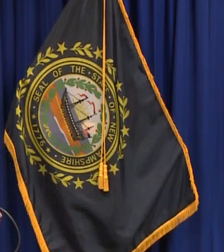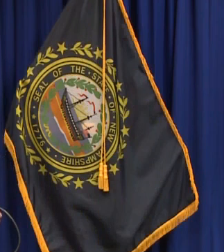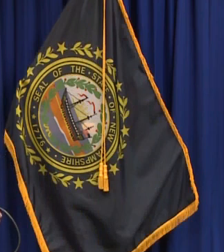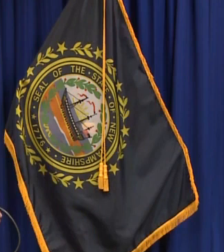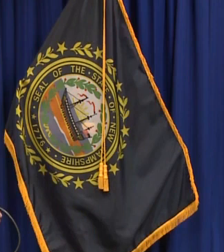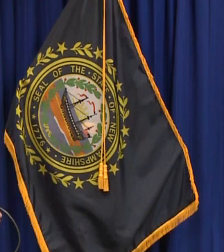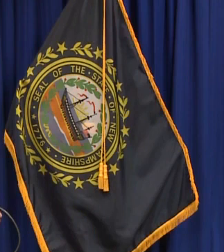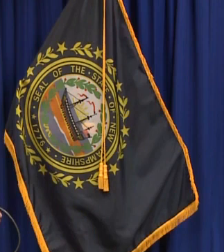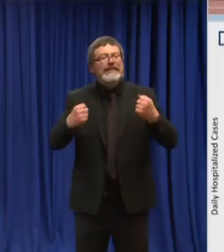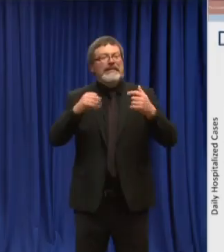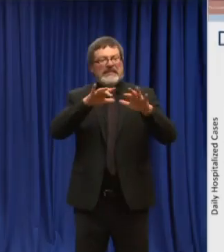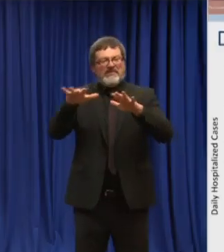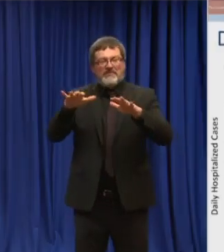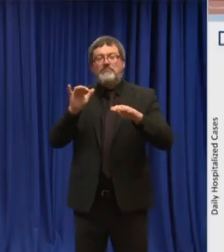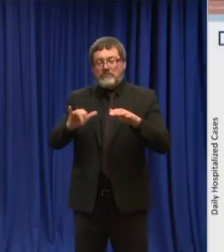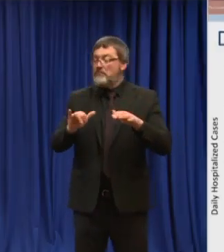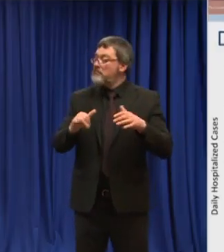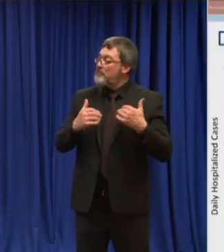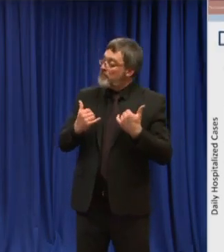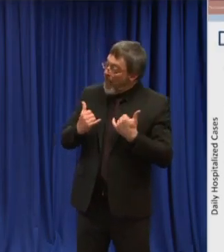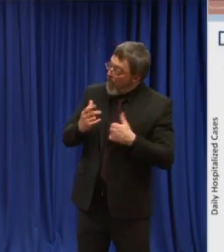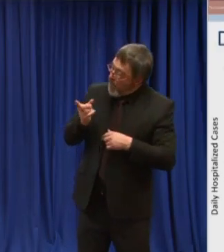AND THAT’S STILL CERTAINLY IS A PRIORITY OF OURS.